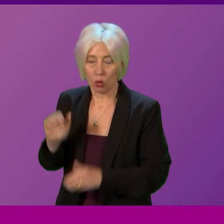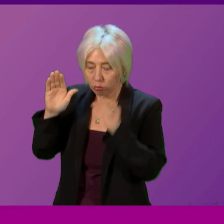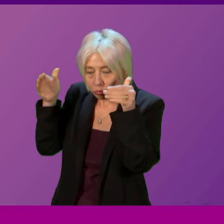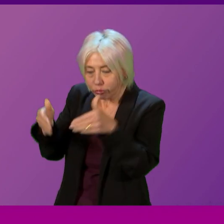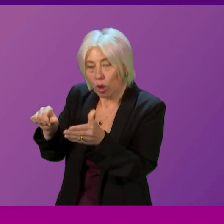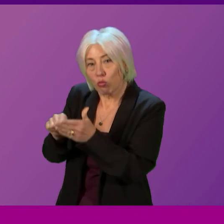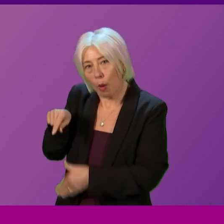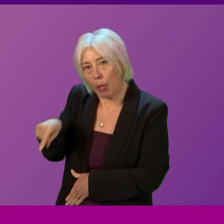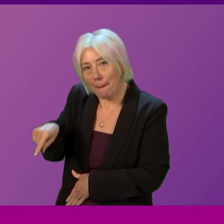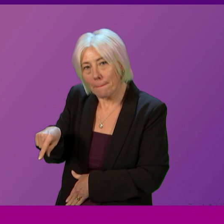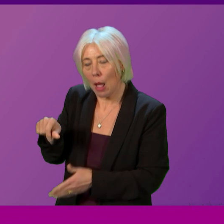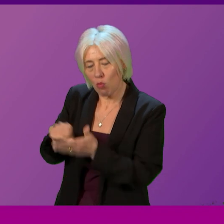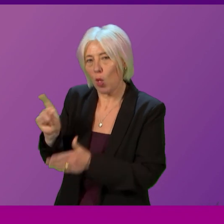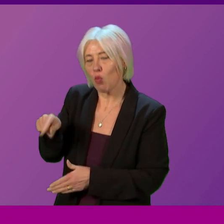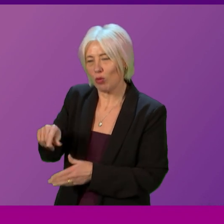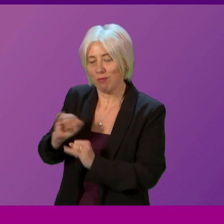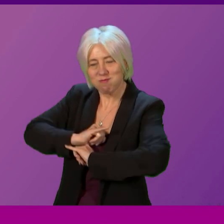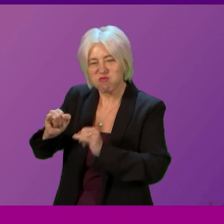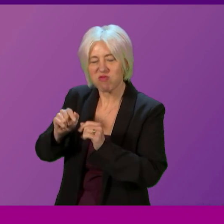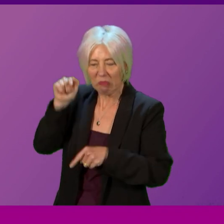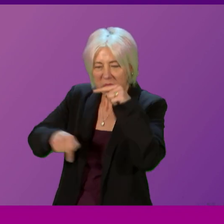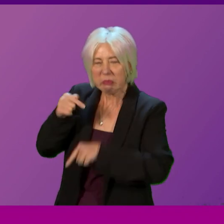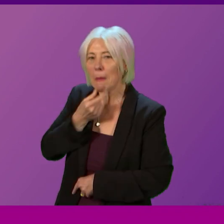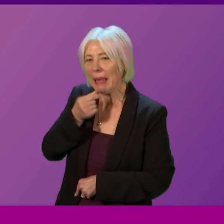When the problem is violent men, that is what we should focus on.